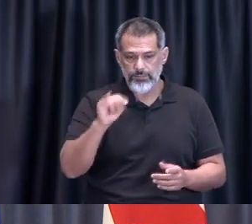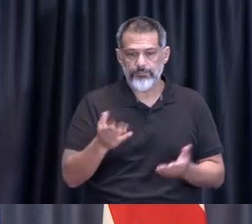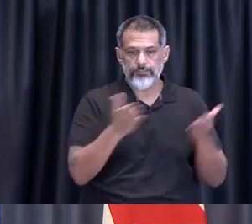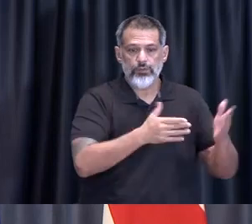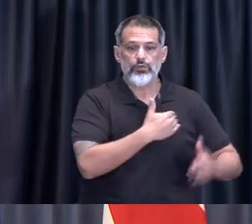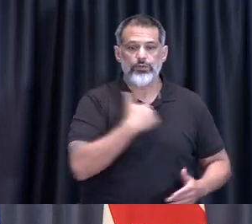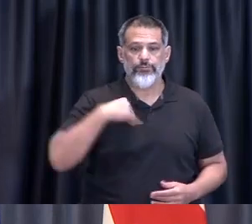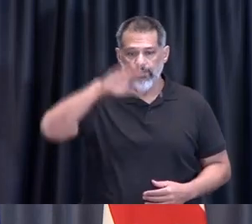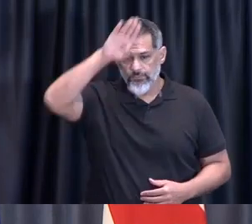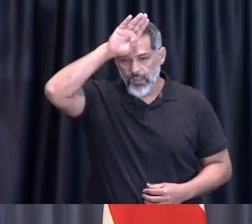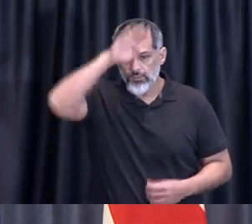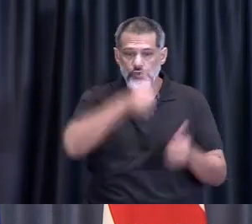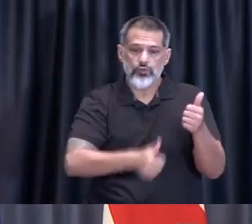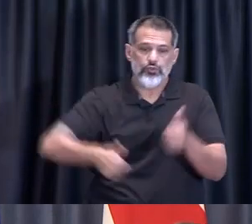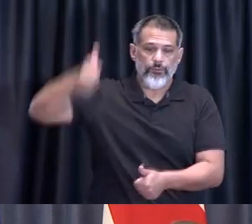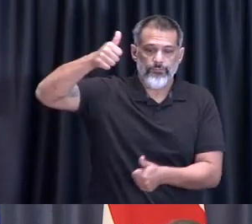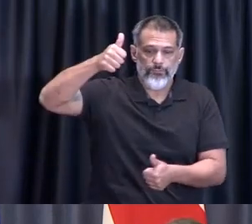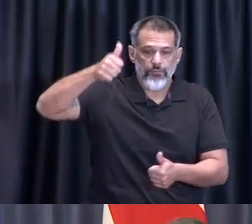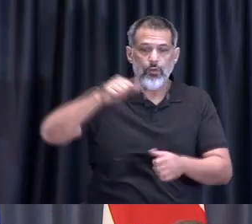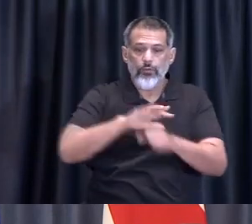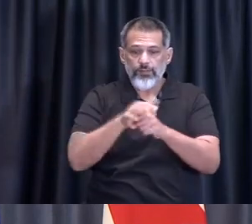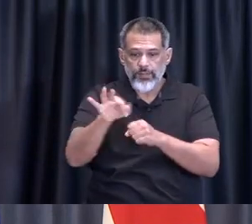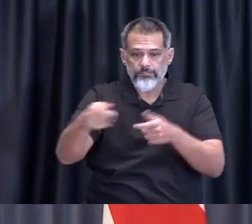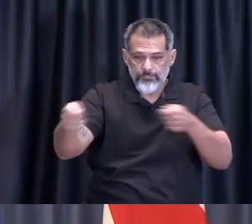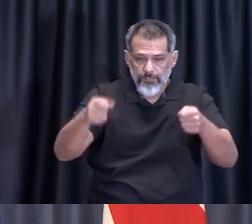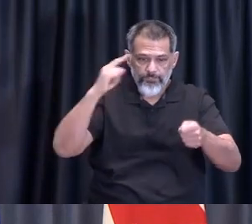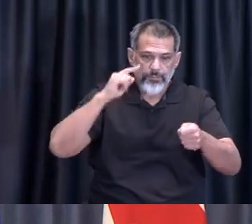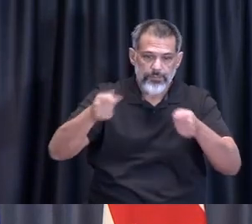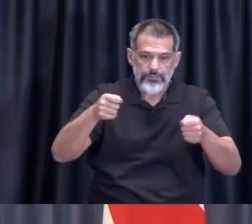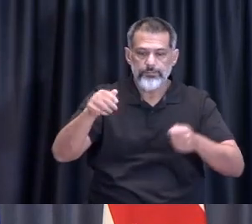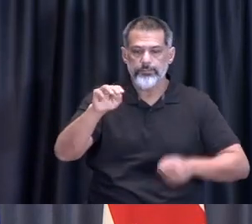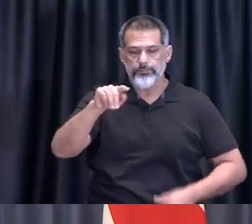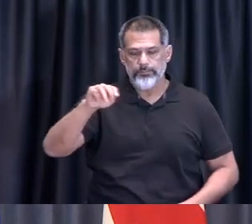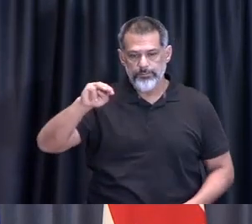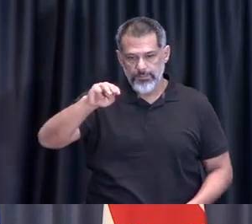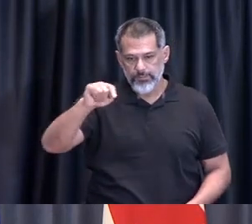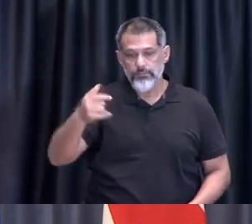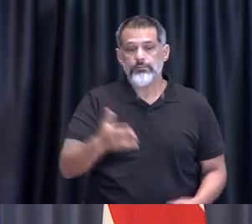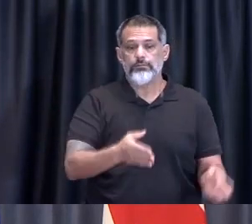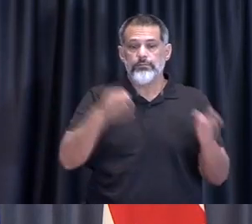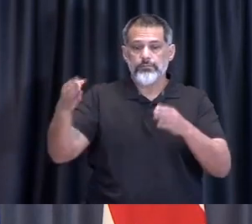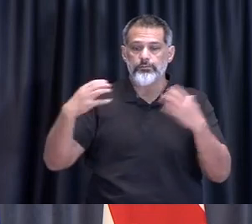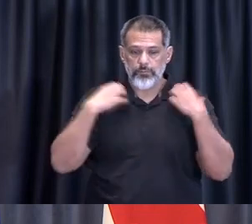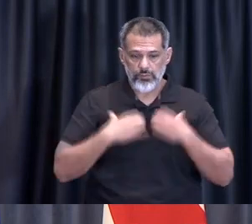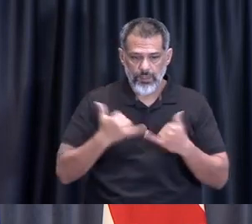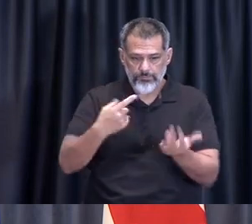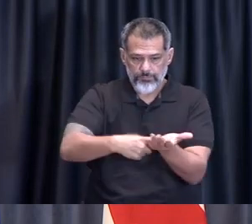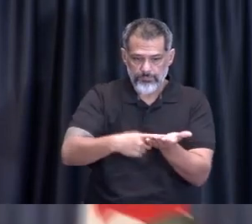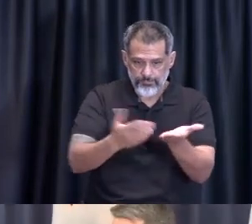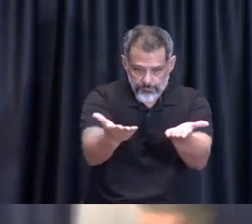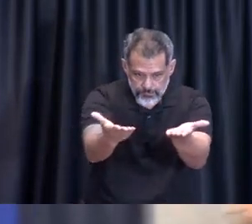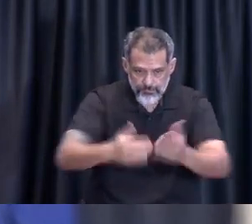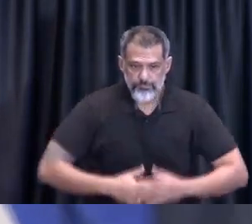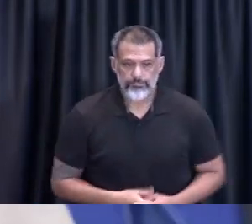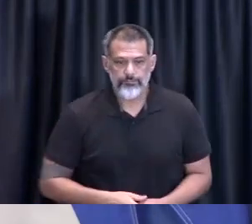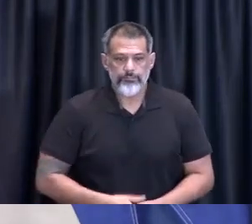Commander for COVID-19 Matthew Pegg, Mayor Tory. Well, good morning.